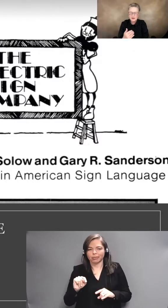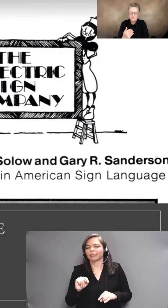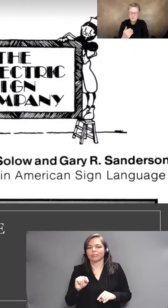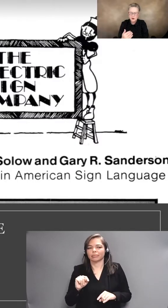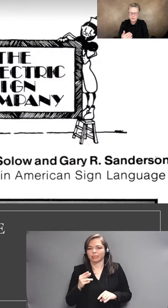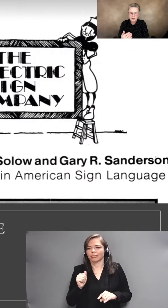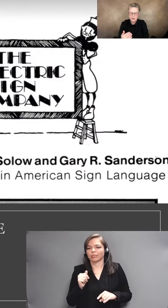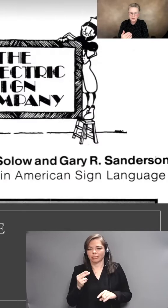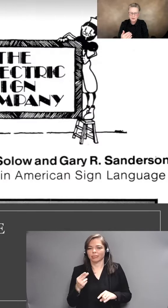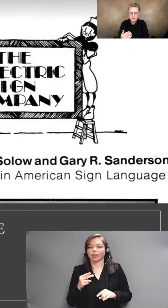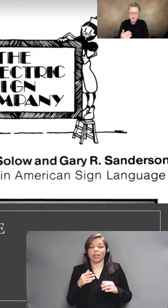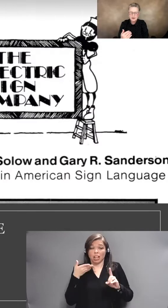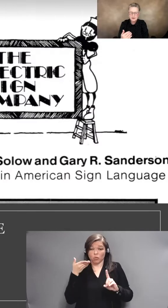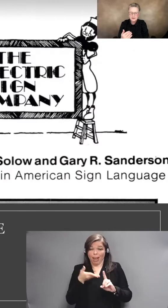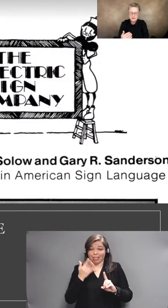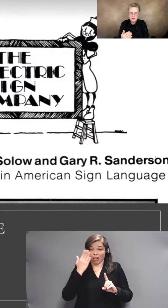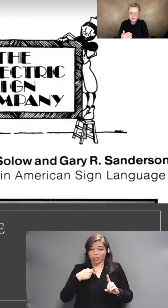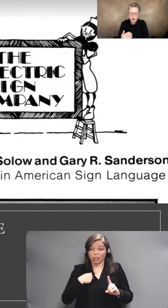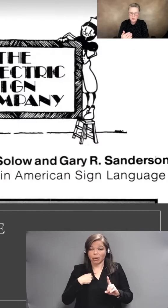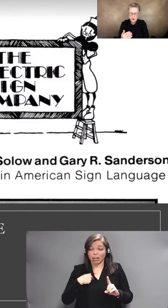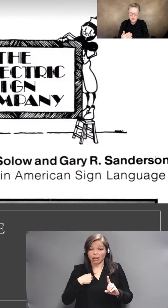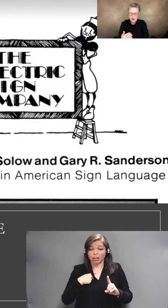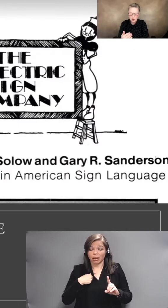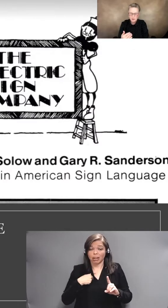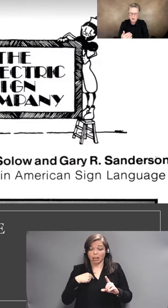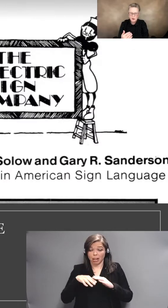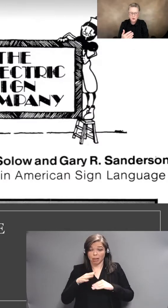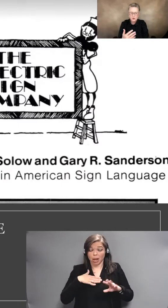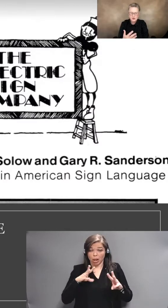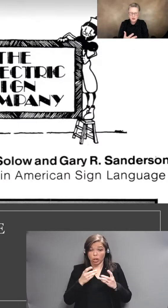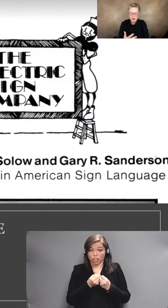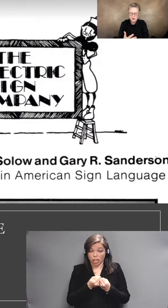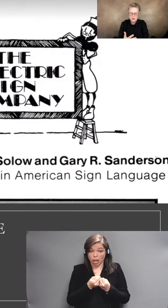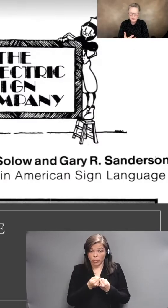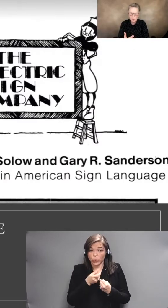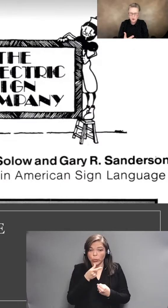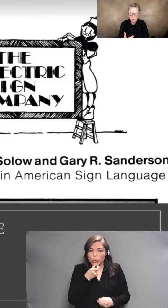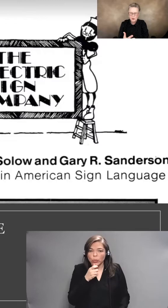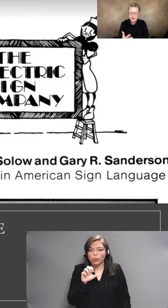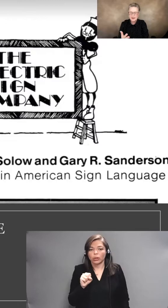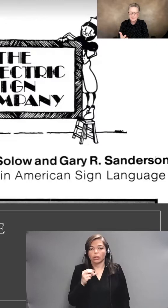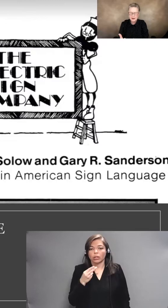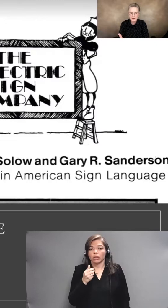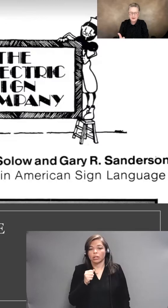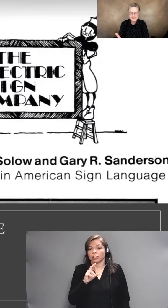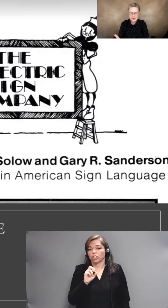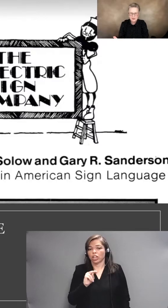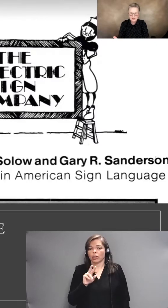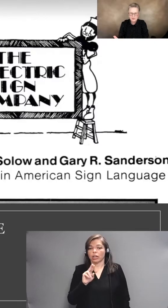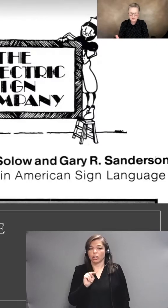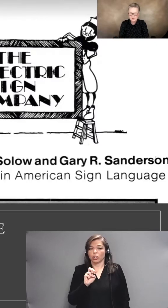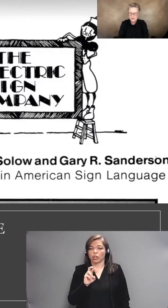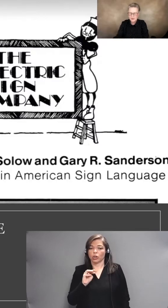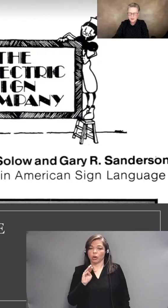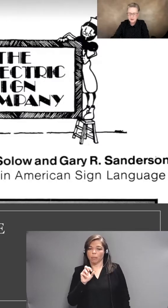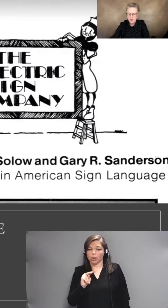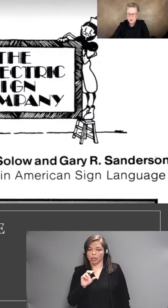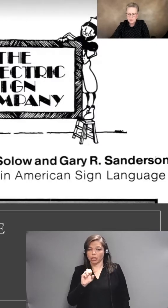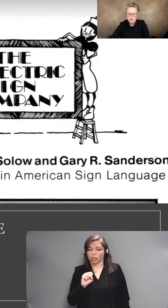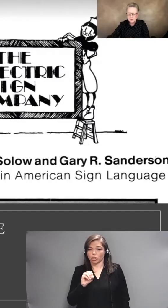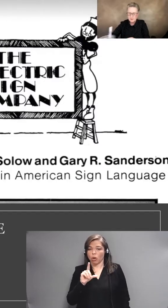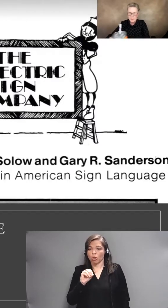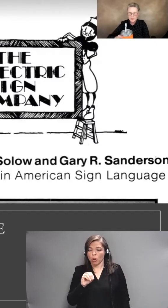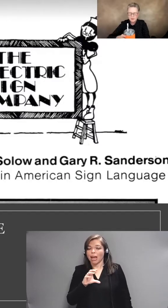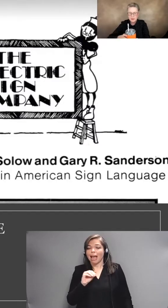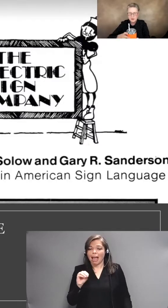in front of me, in my workshop was Sharon Neumann Solow and Gary Sanderson now some of you